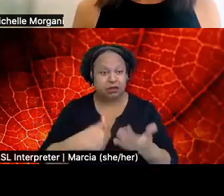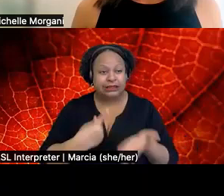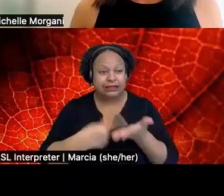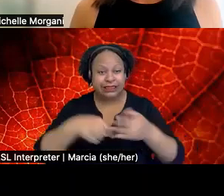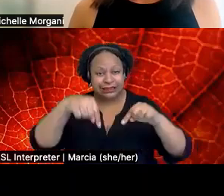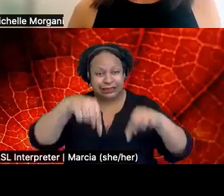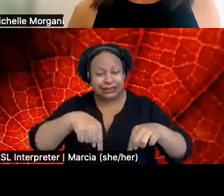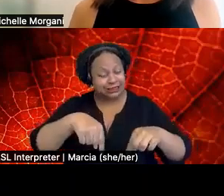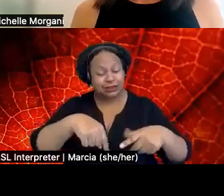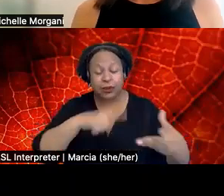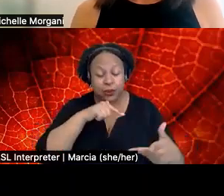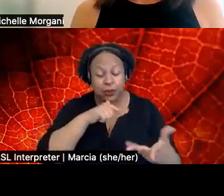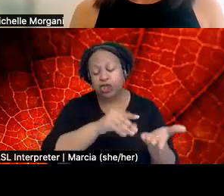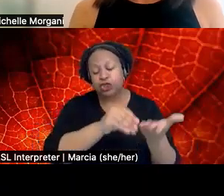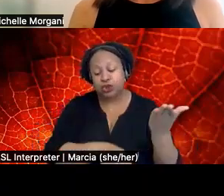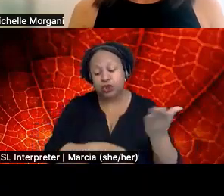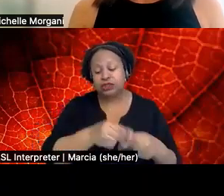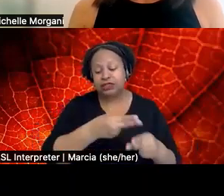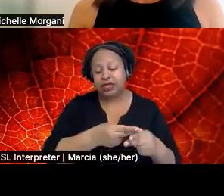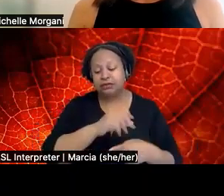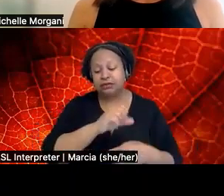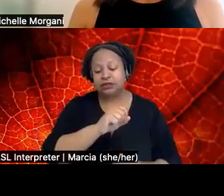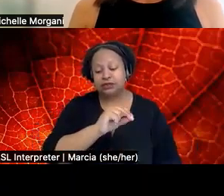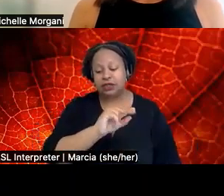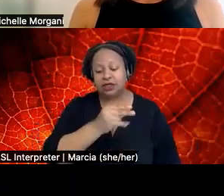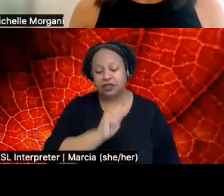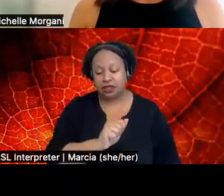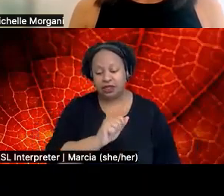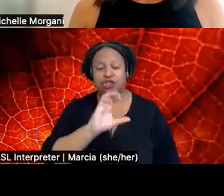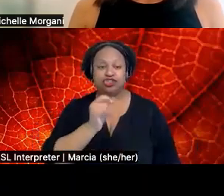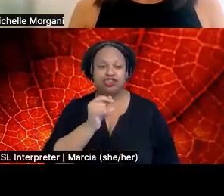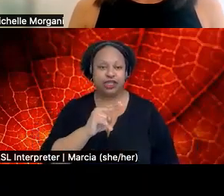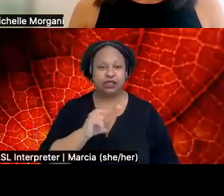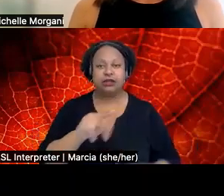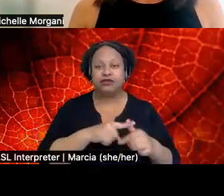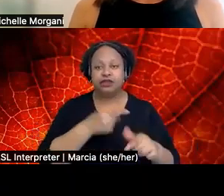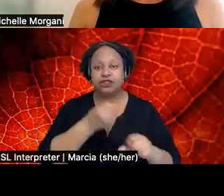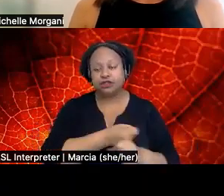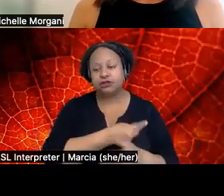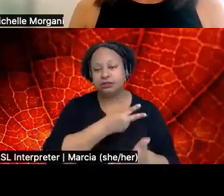who is a first year Masters of Social Work Student, and they are doing their